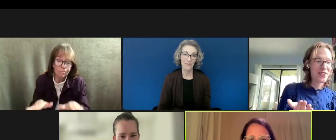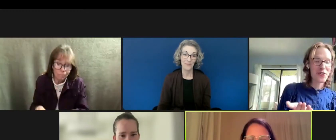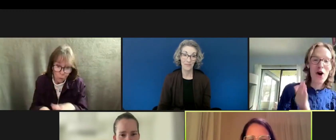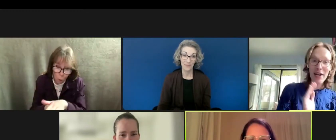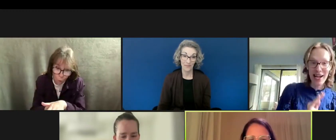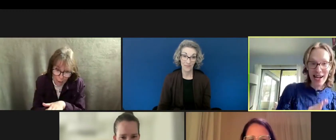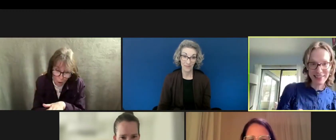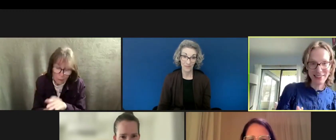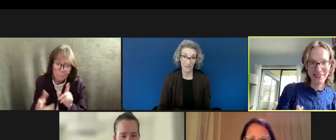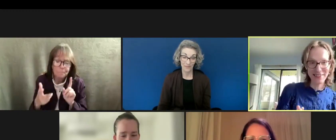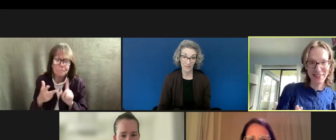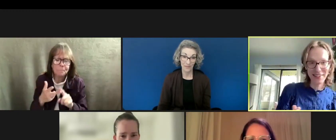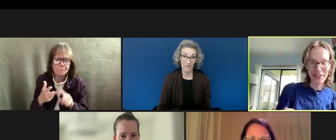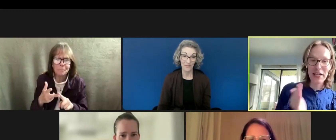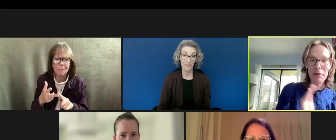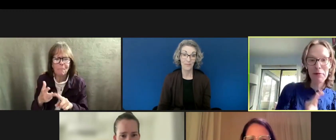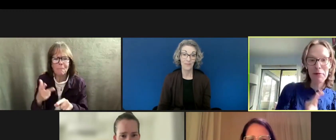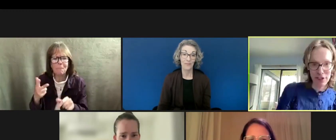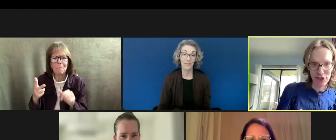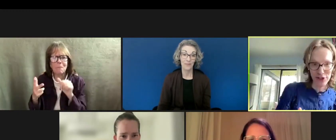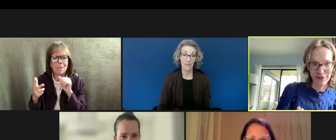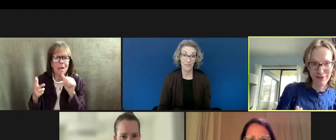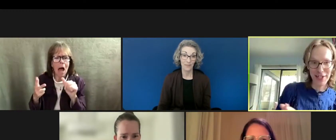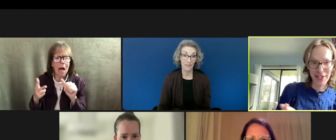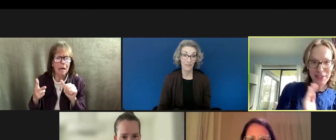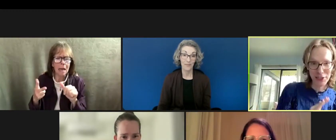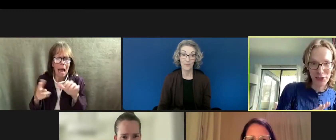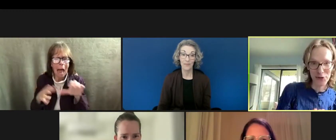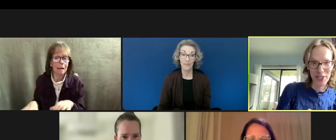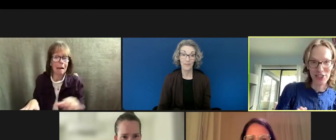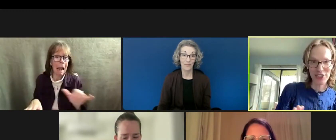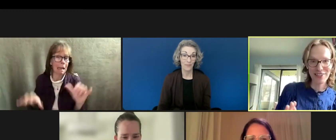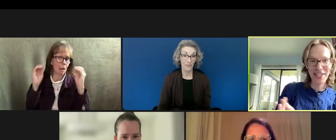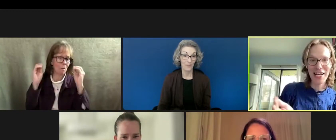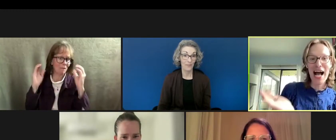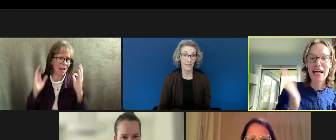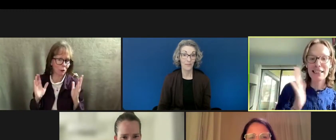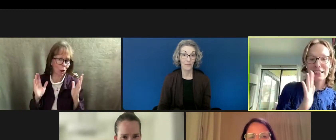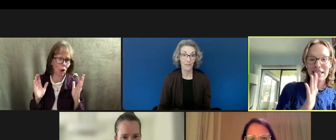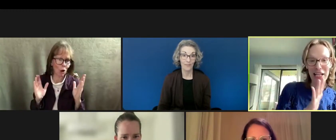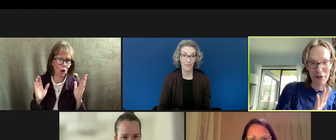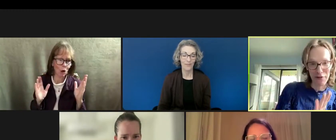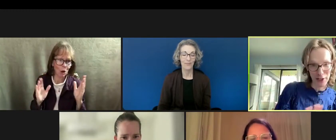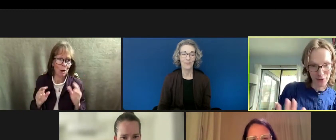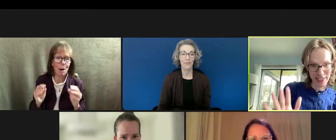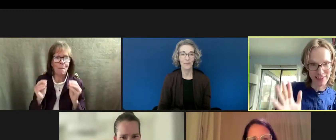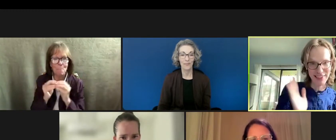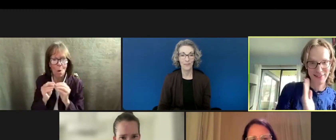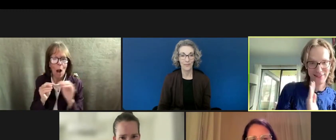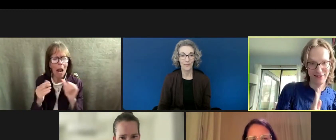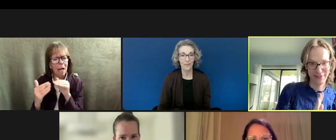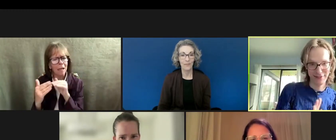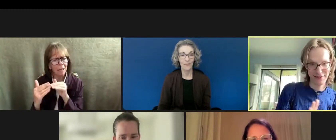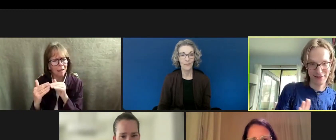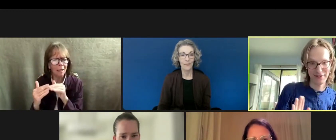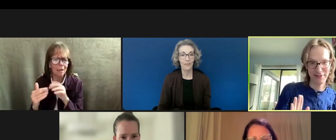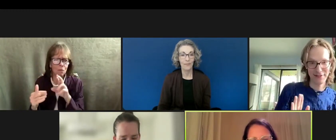not acting like a professor in this situation. Acting like a fellow resident.